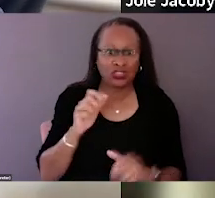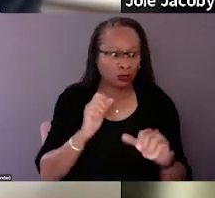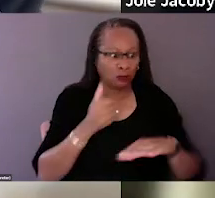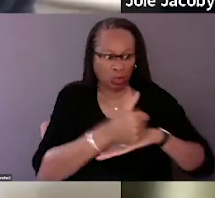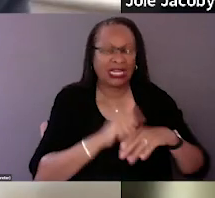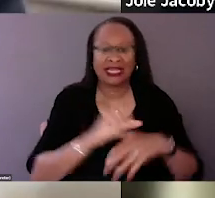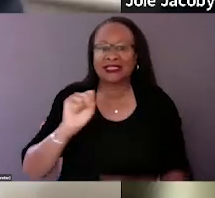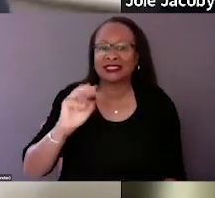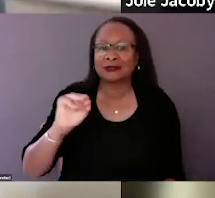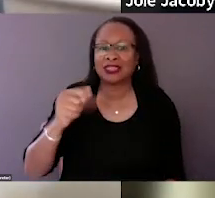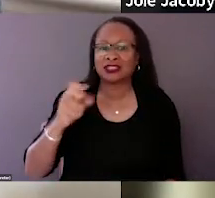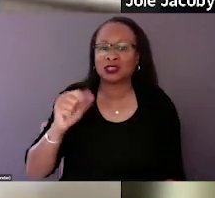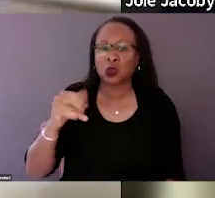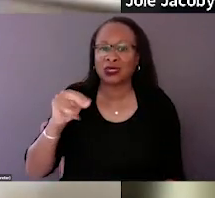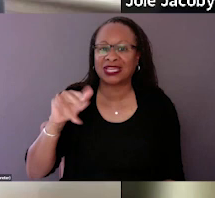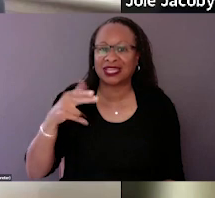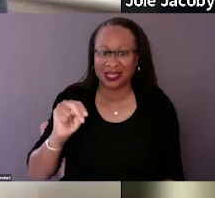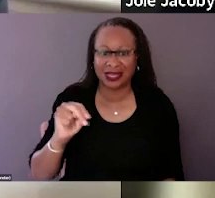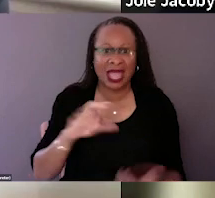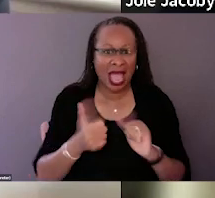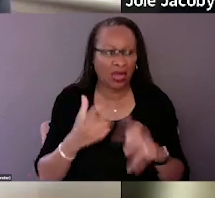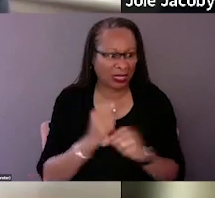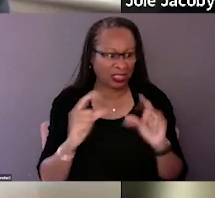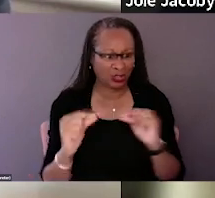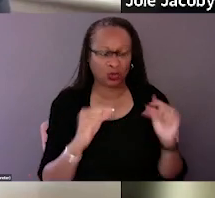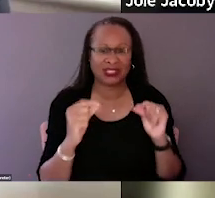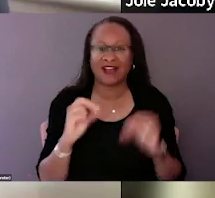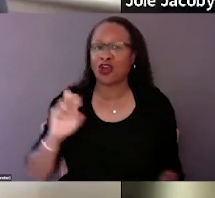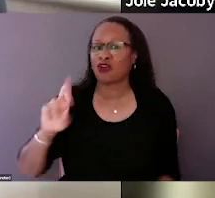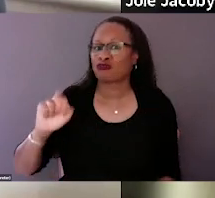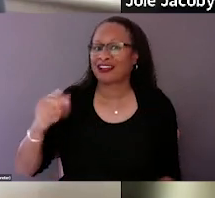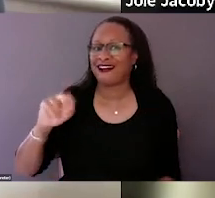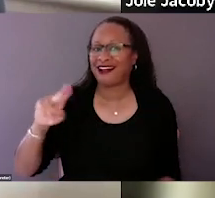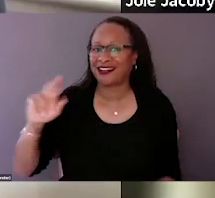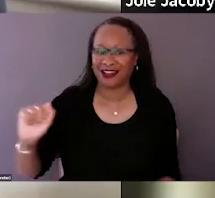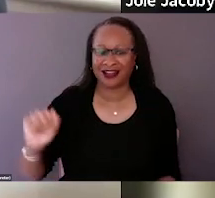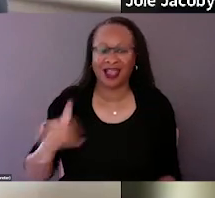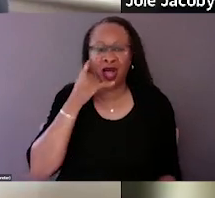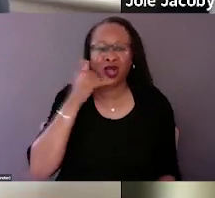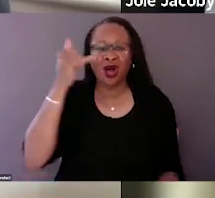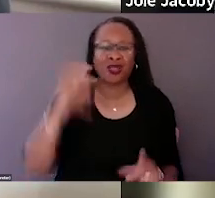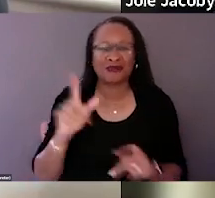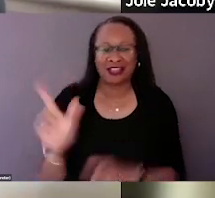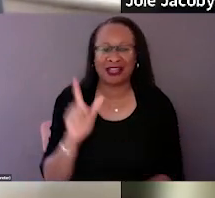"How can we get these tweets of like, Rihanna's?" I said, "Call up the Library of Congress, "we gotta put this in there."